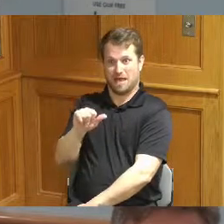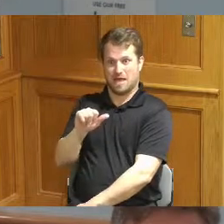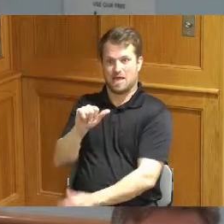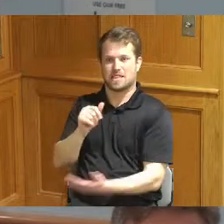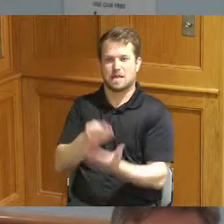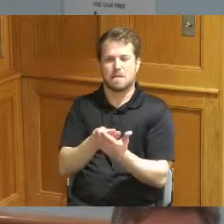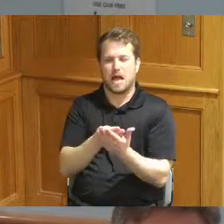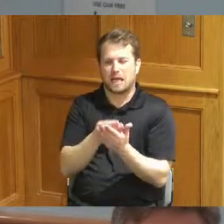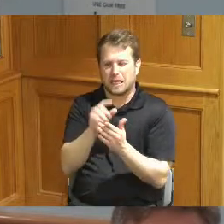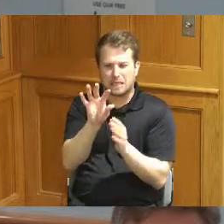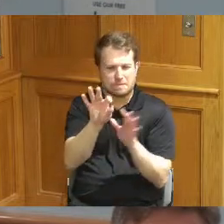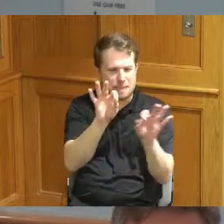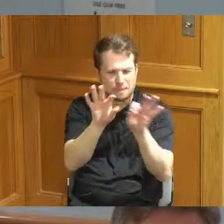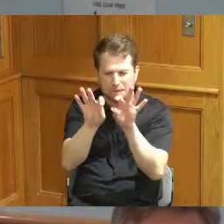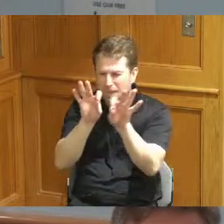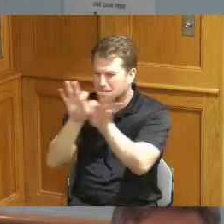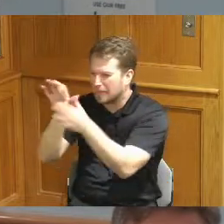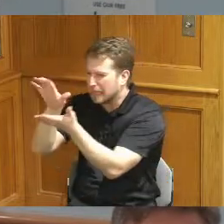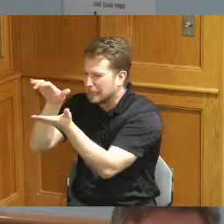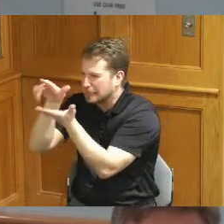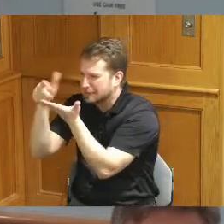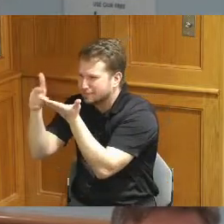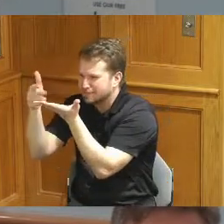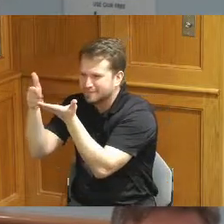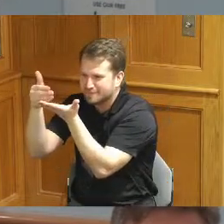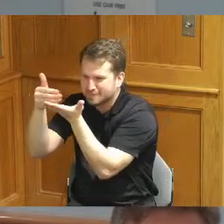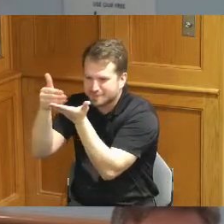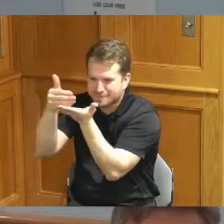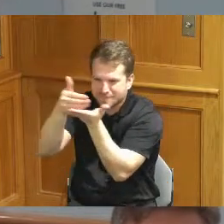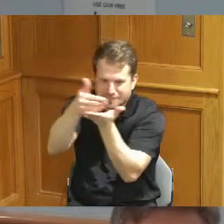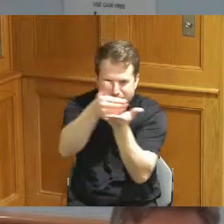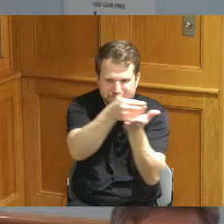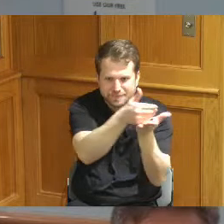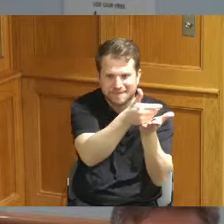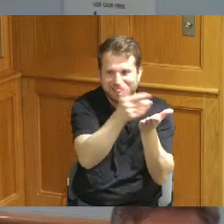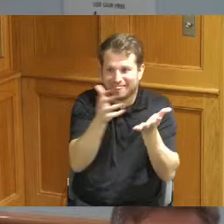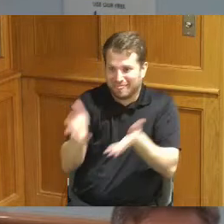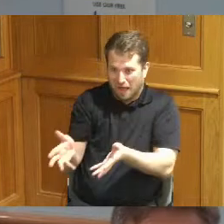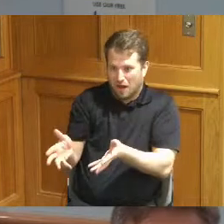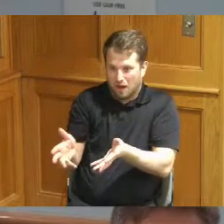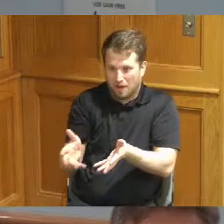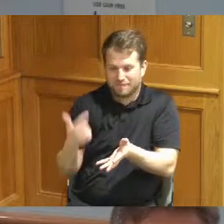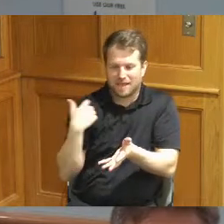nickels and dimes that agencies are leaving on the table and we repurpose them to whoever can